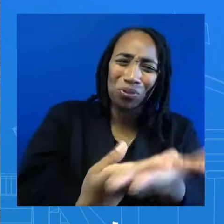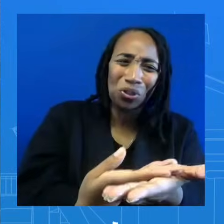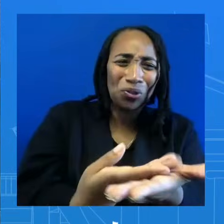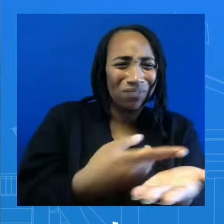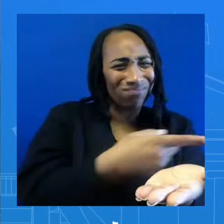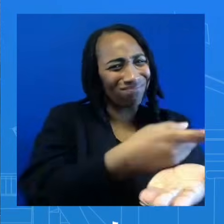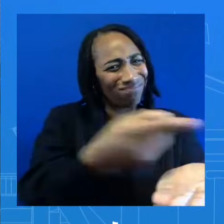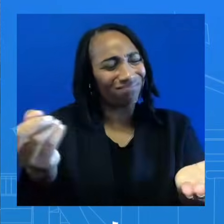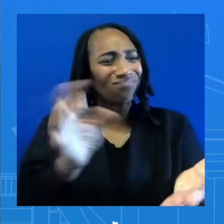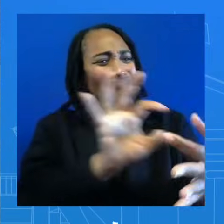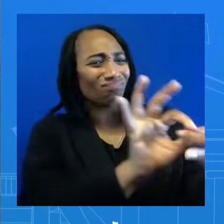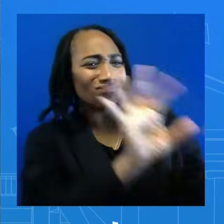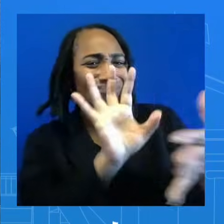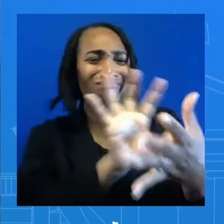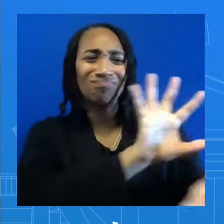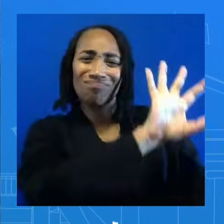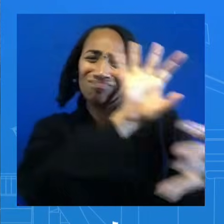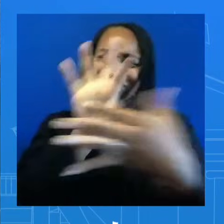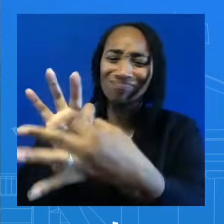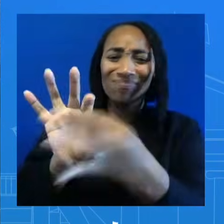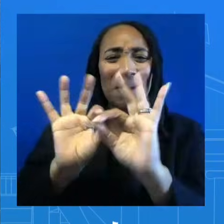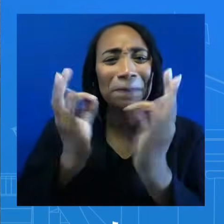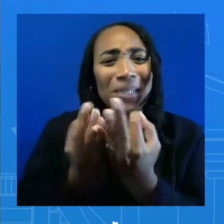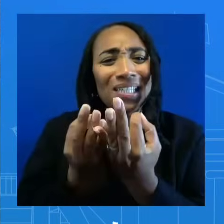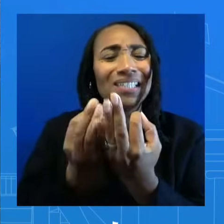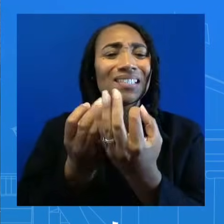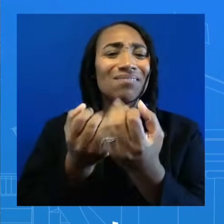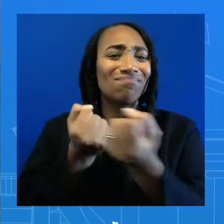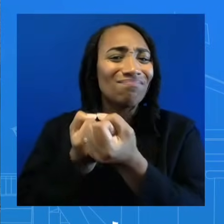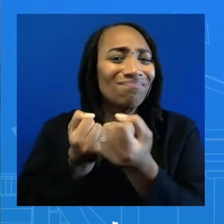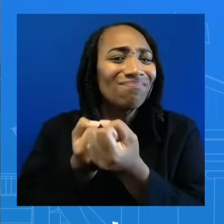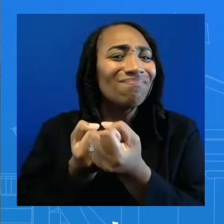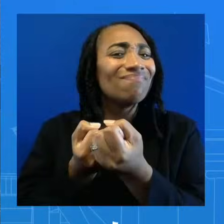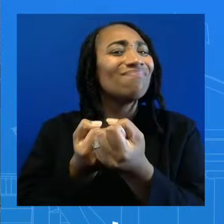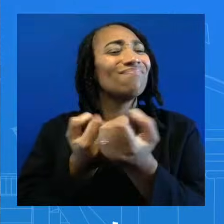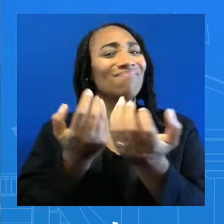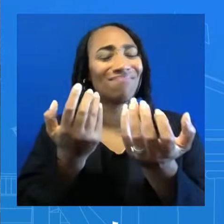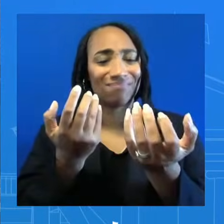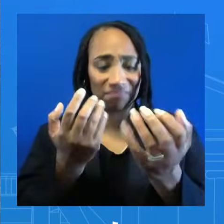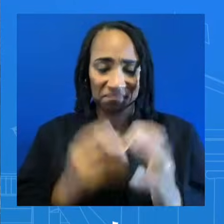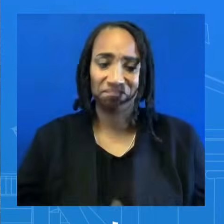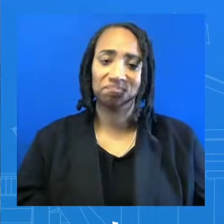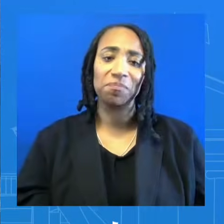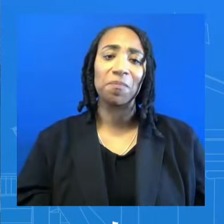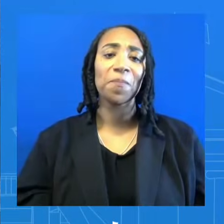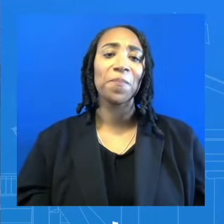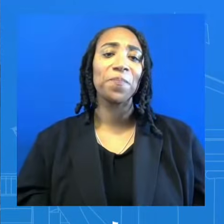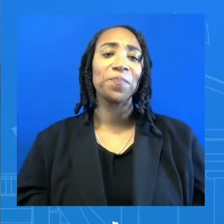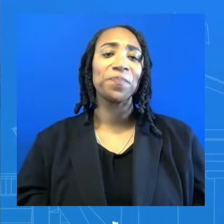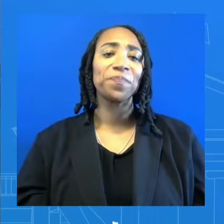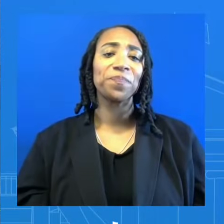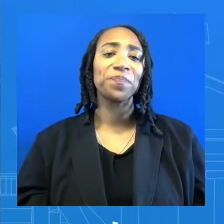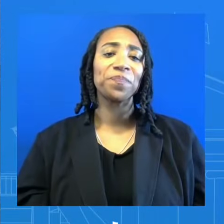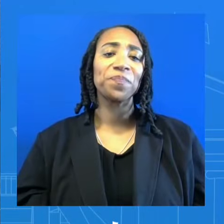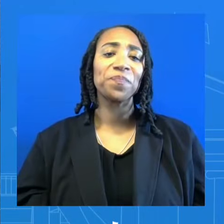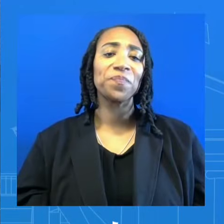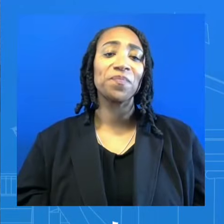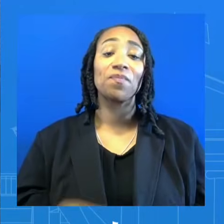around preemptive pardons, though -- since it would just be such an unusual, extraordinary step -- we've talked about -- in the news, we've seen Liz Cheney, Dr. Fauci, Mark Milley --